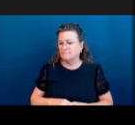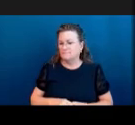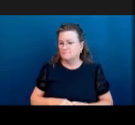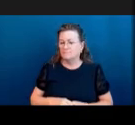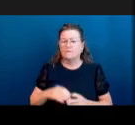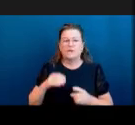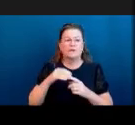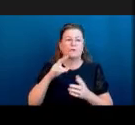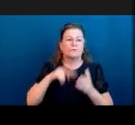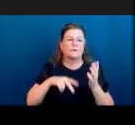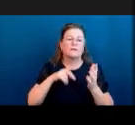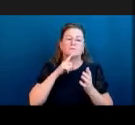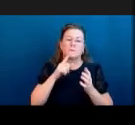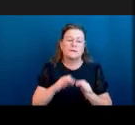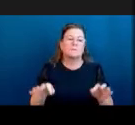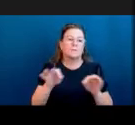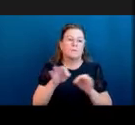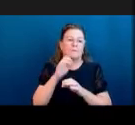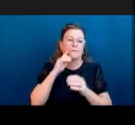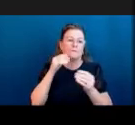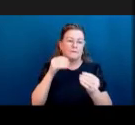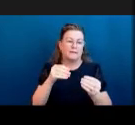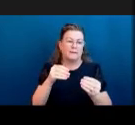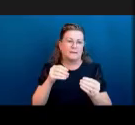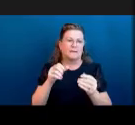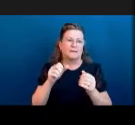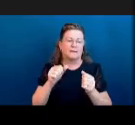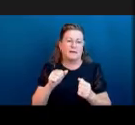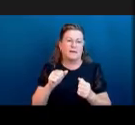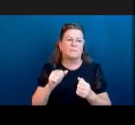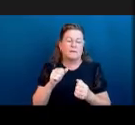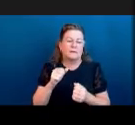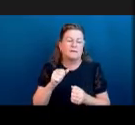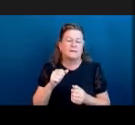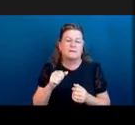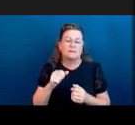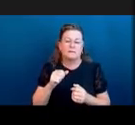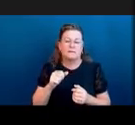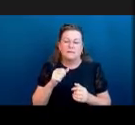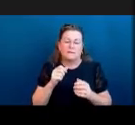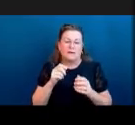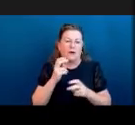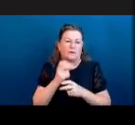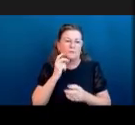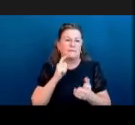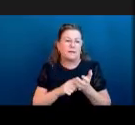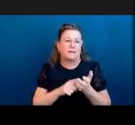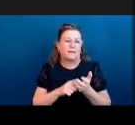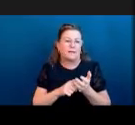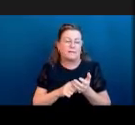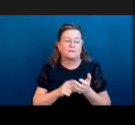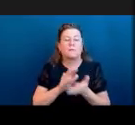feeding, and can be really, really, really subtle. So being really responsive to some of those changes, because a lot of